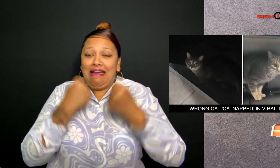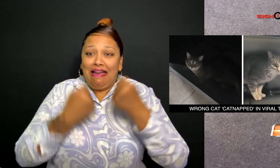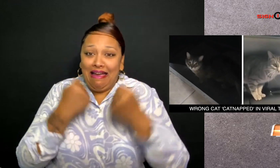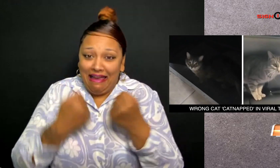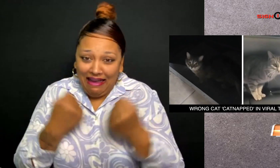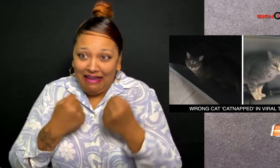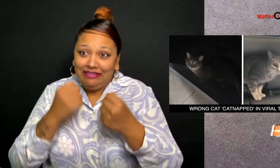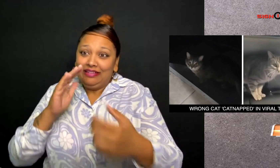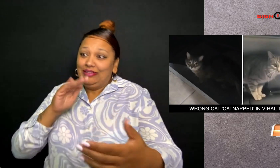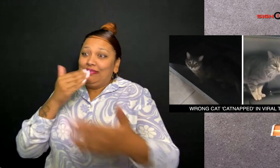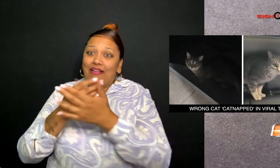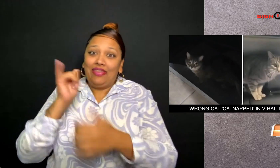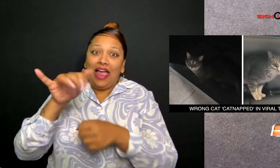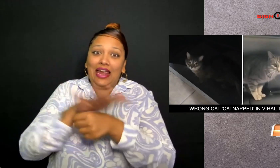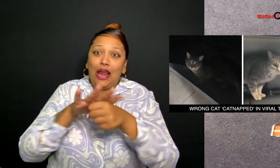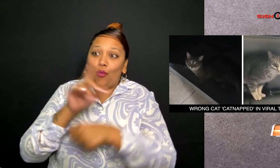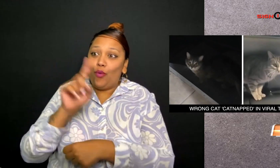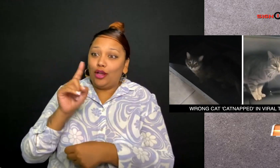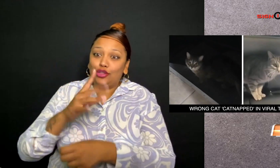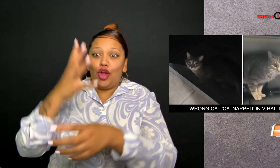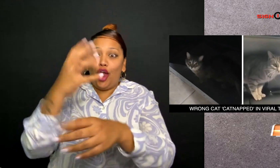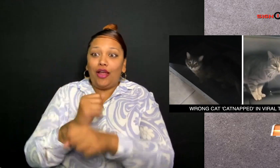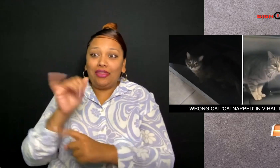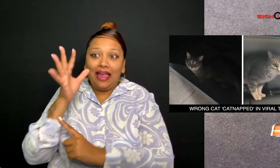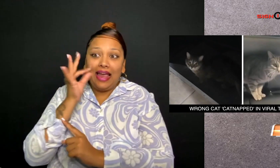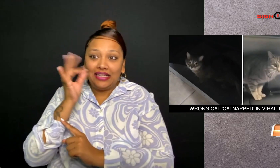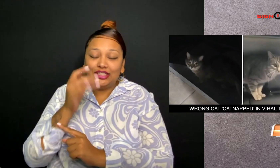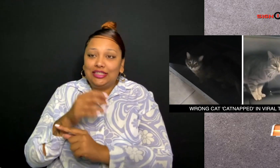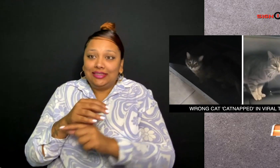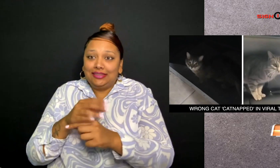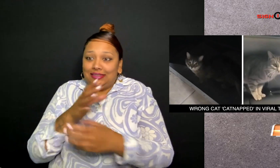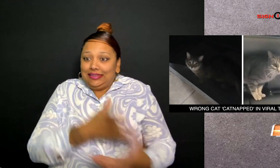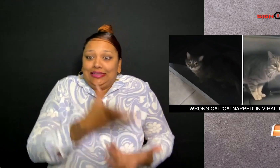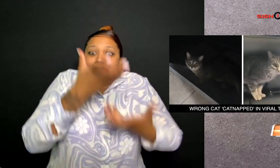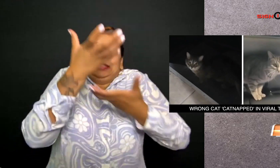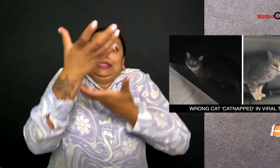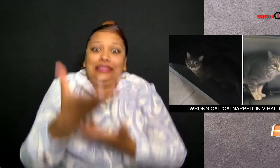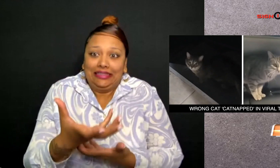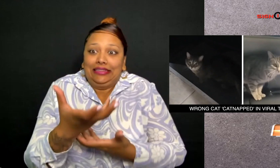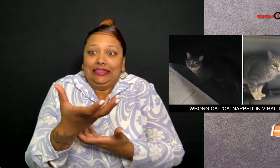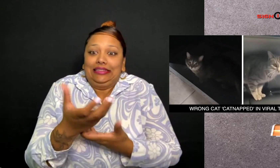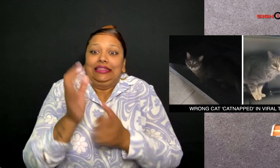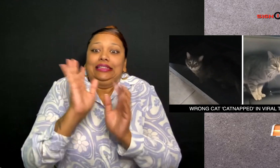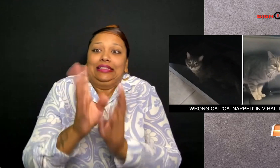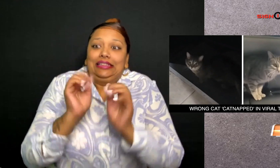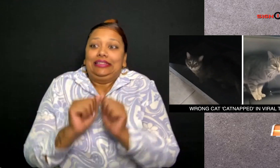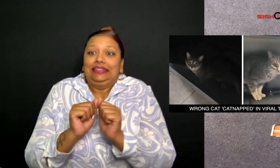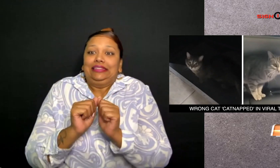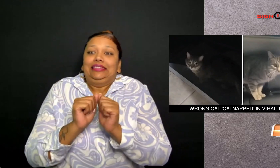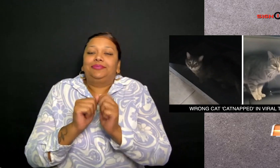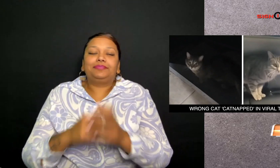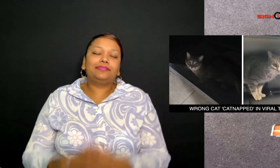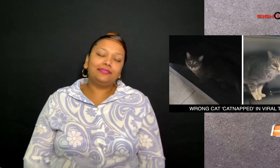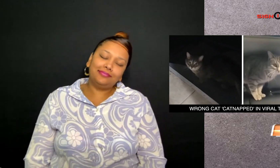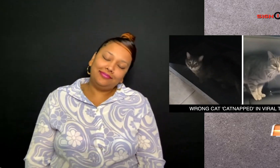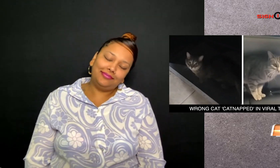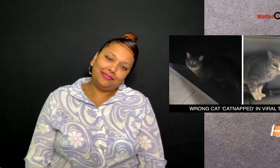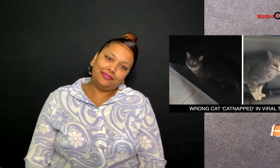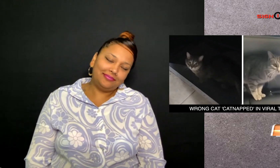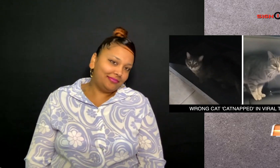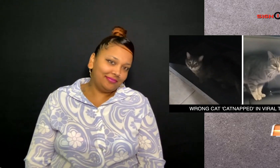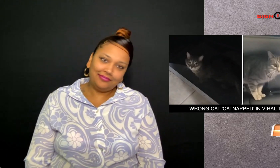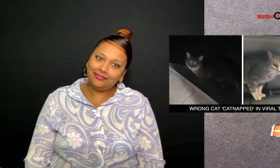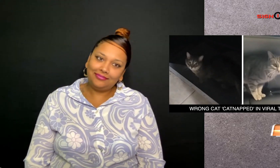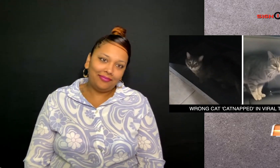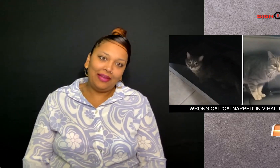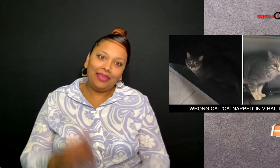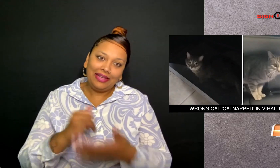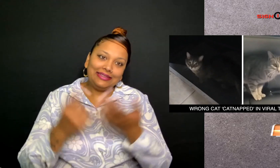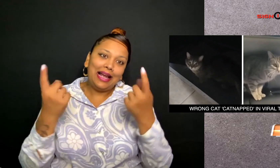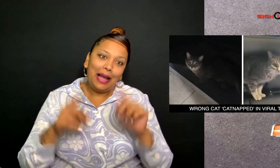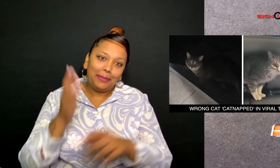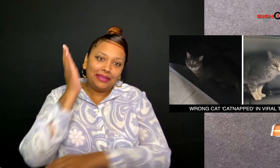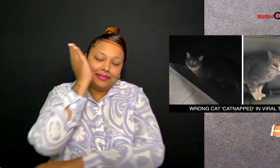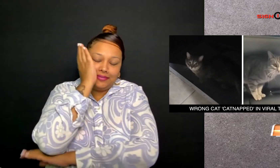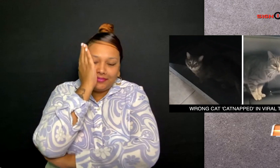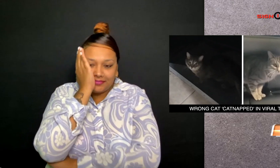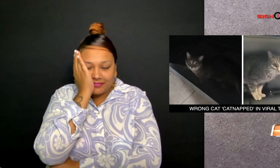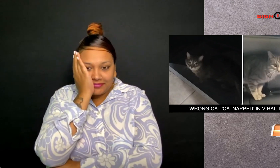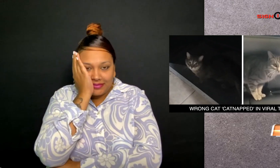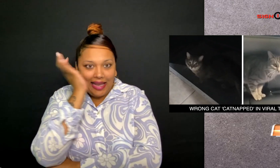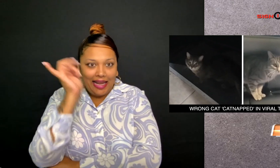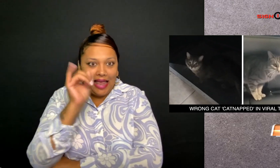drove back to the area where she found the cat and released it did that really just happen